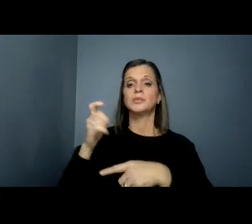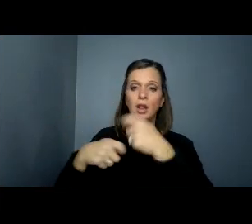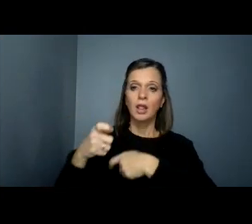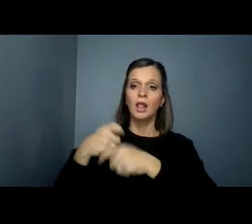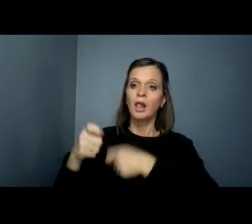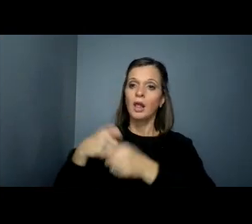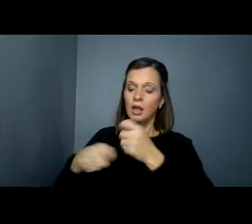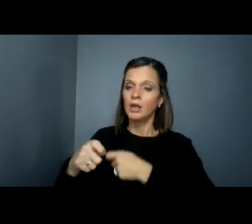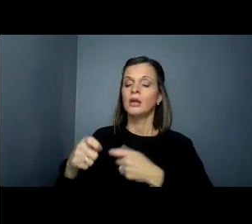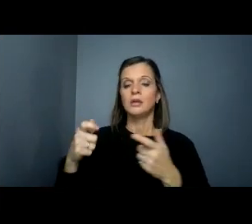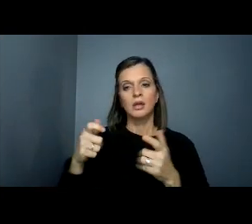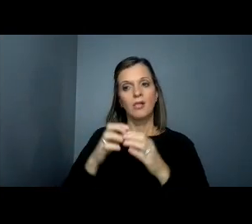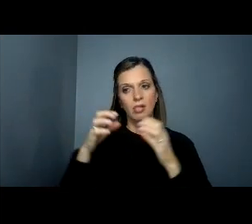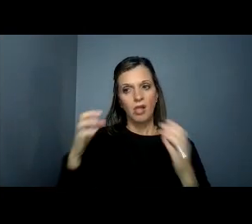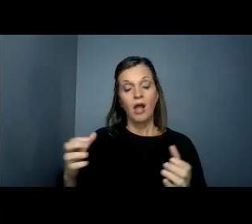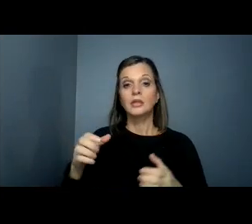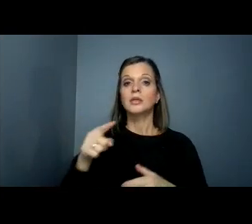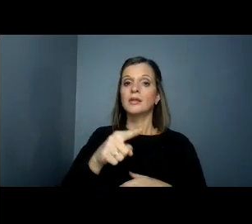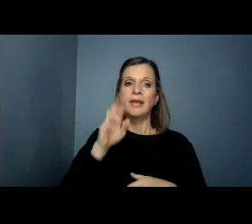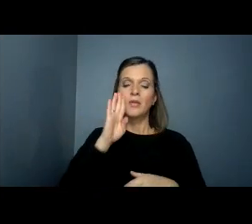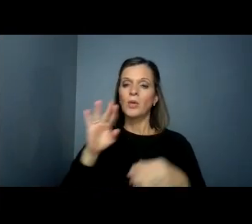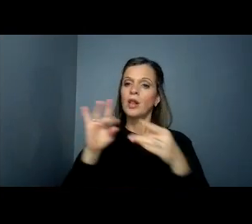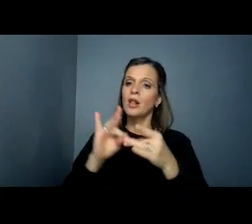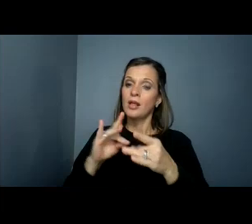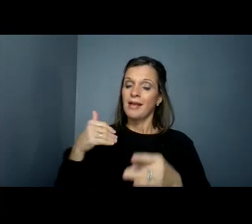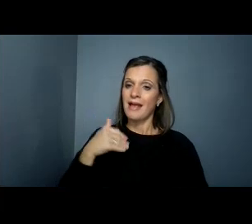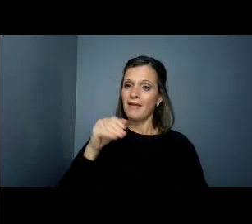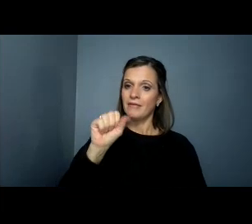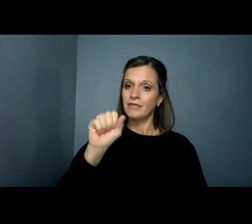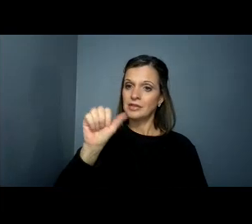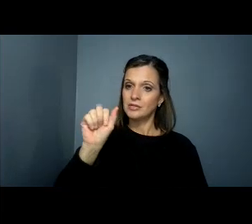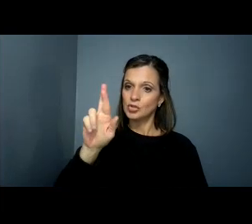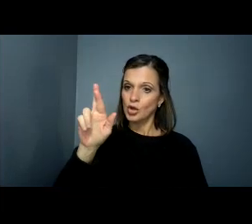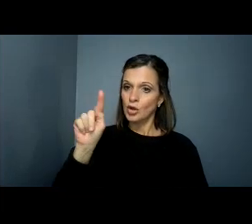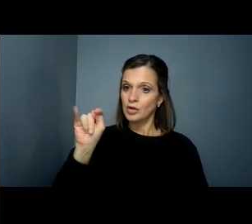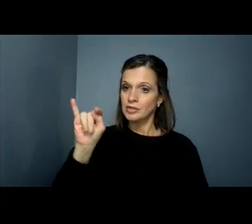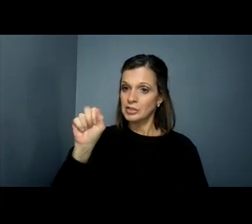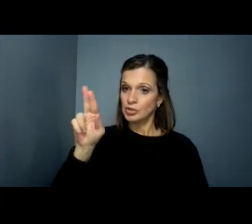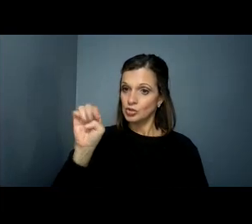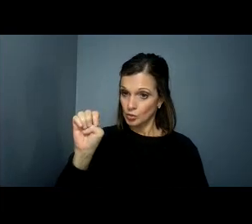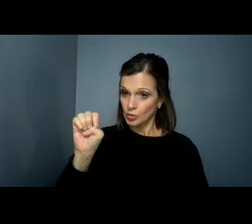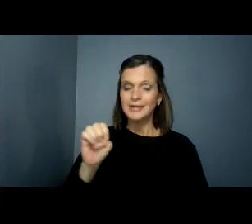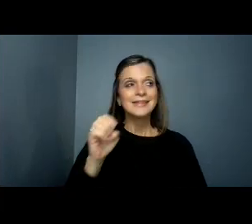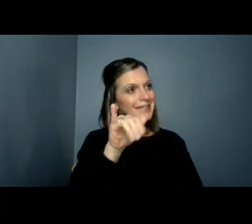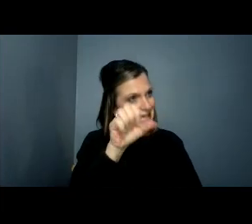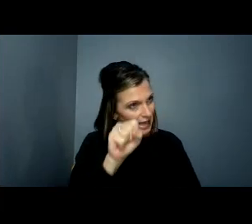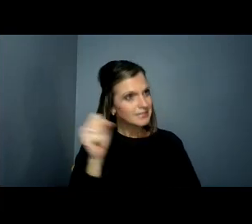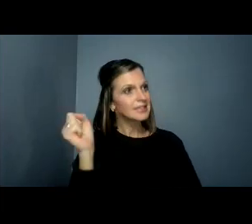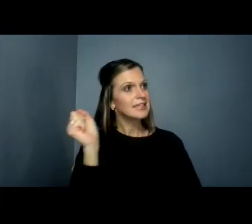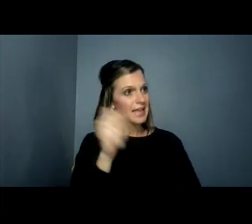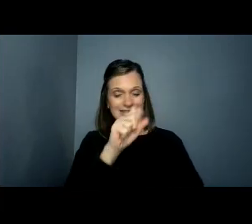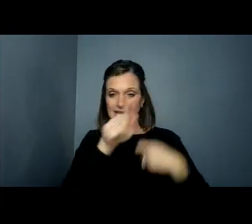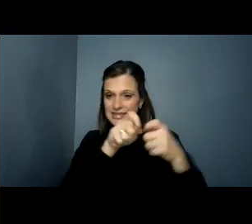That they'll talk about now having scar tissue. Is there a link between the two? Yes, yes, exactly. That's exactly and just like you said,